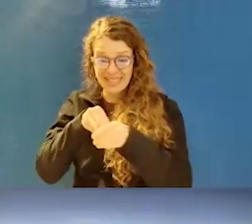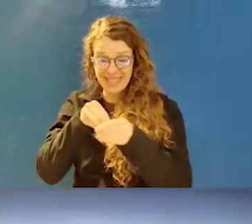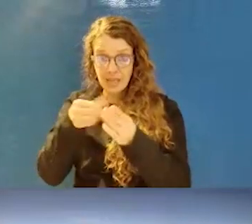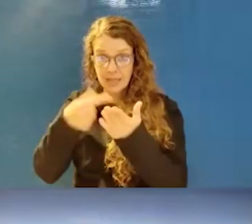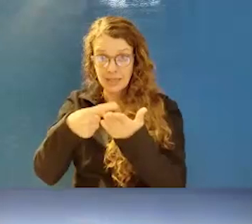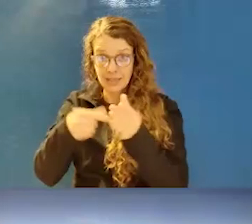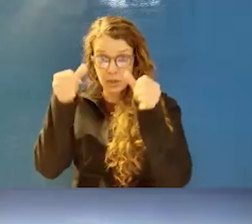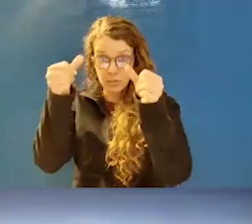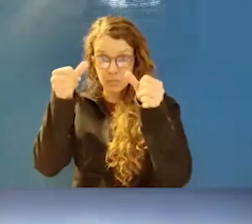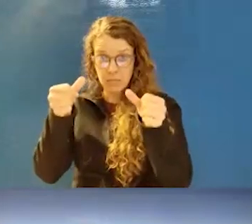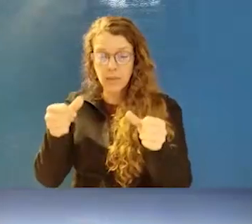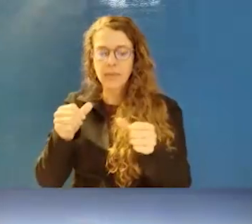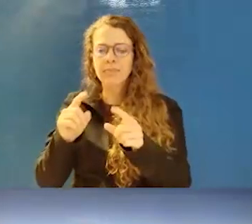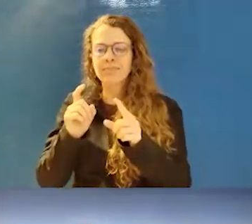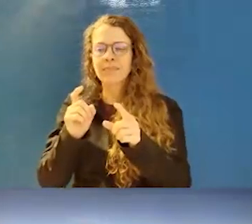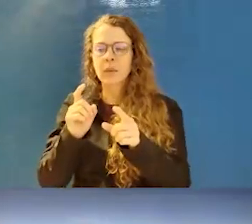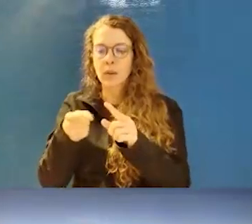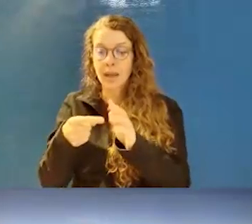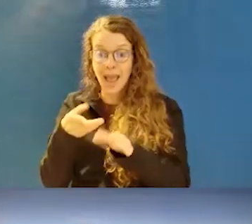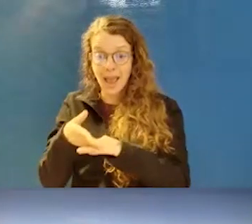and then you give a, you know, then after the due date, you give a summary.